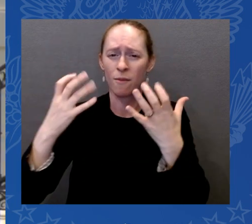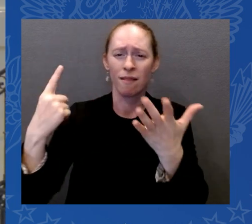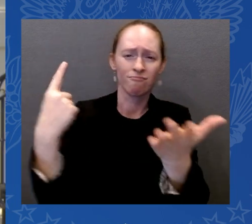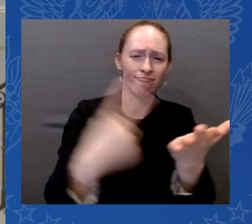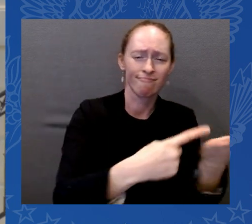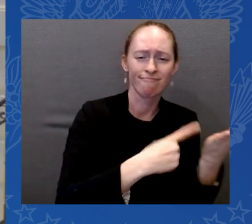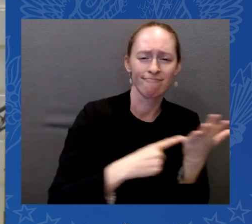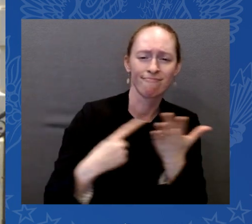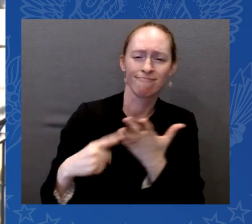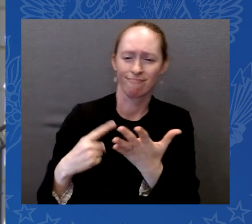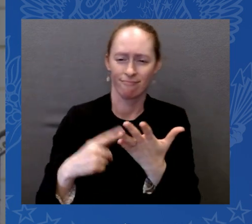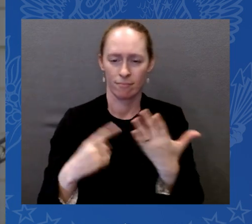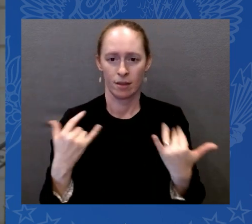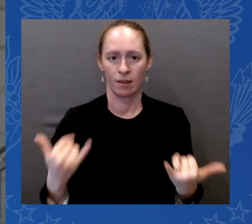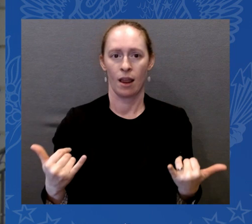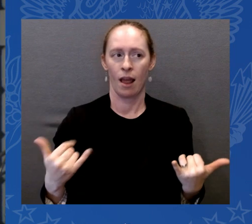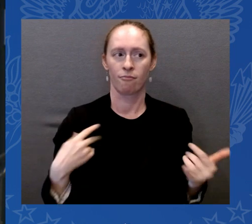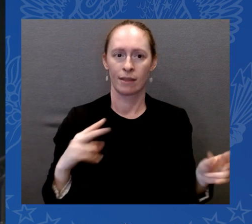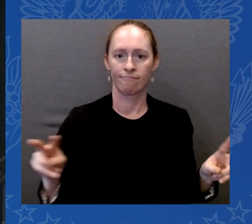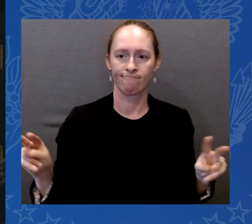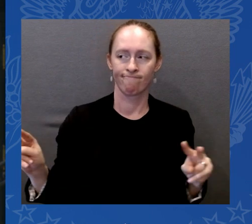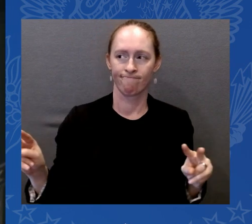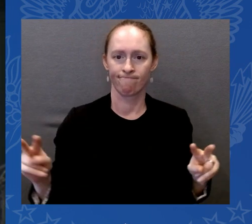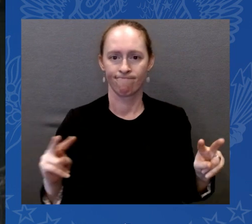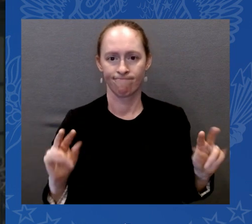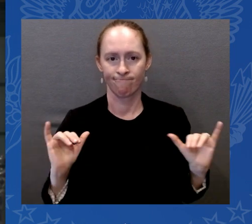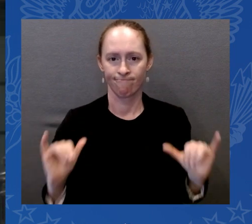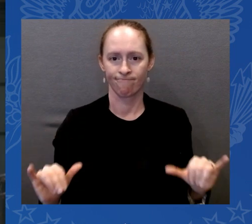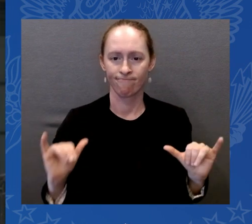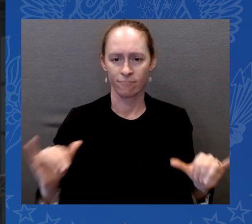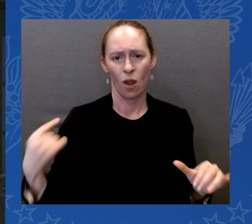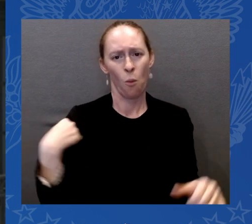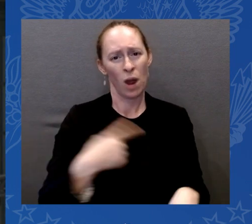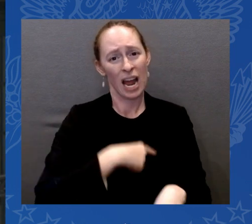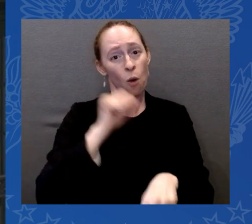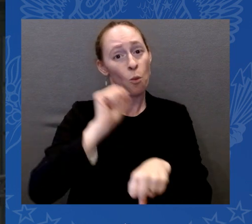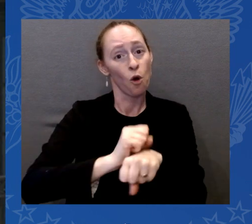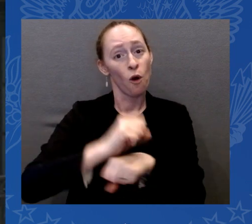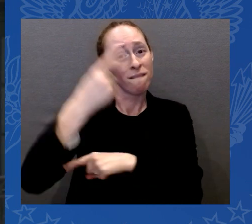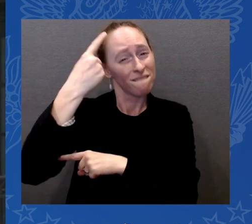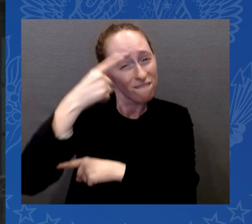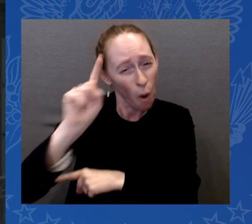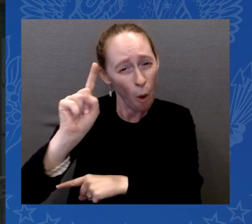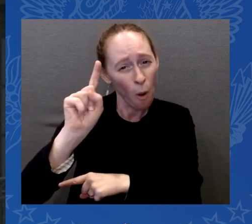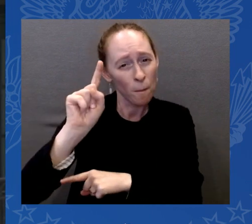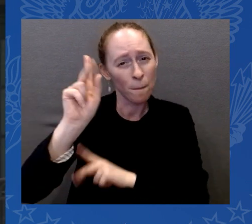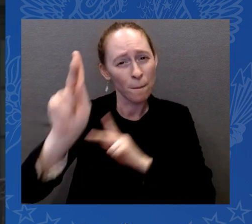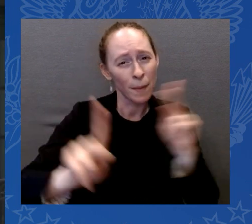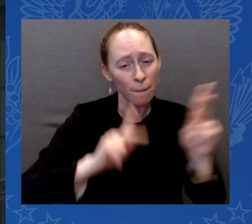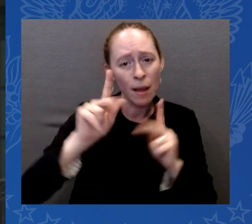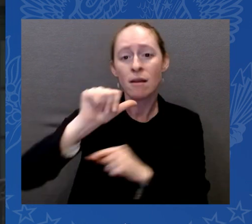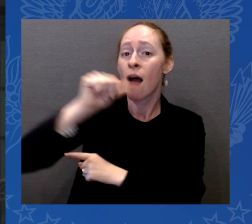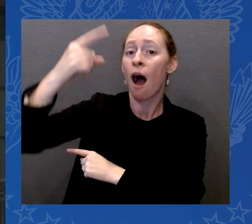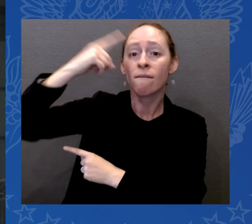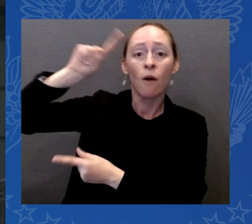For the people. Folks, look, elected officials who stood up to the millions of dollars